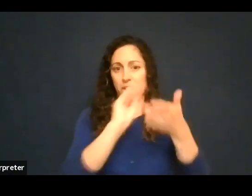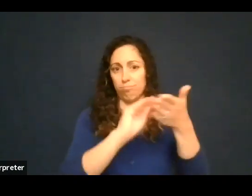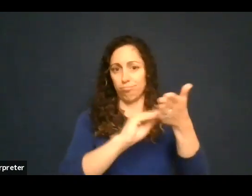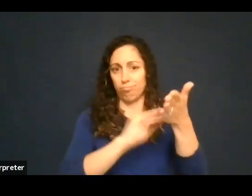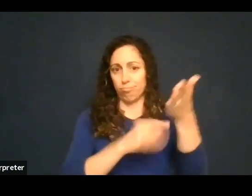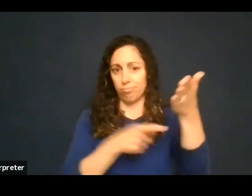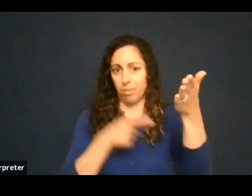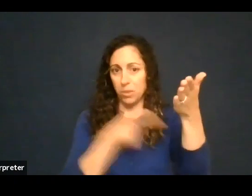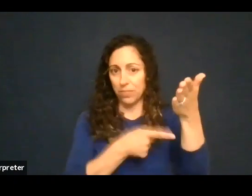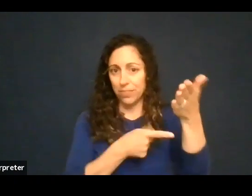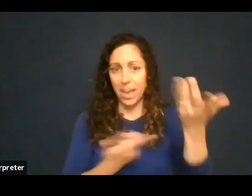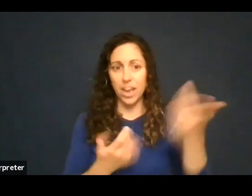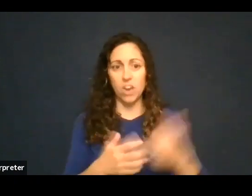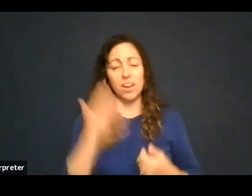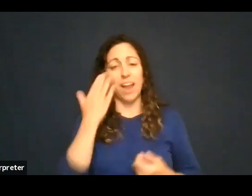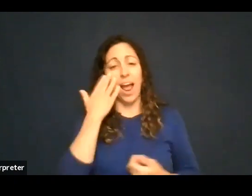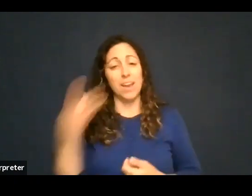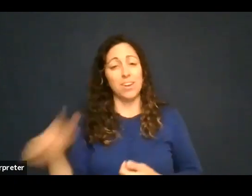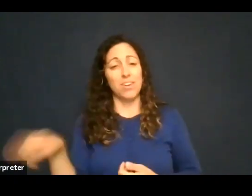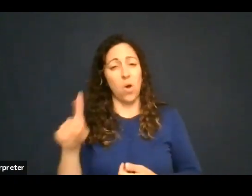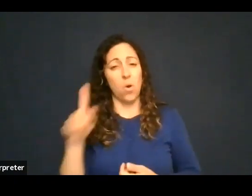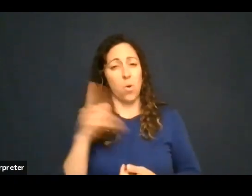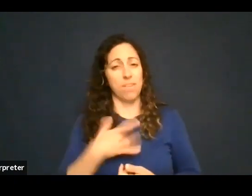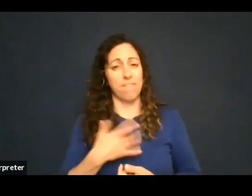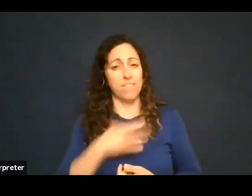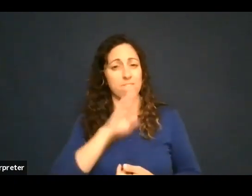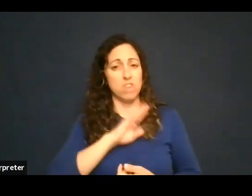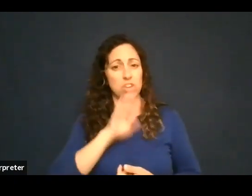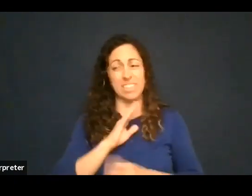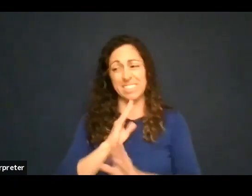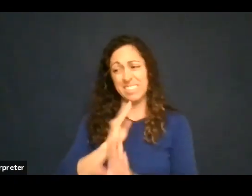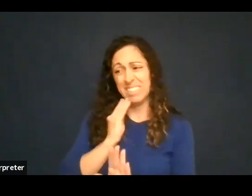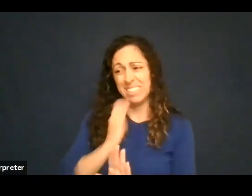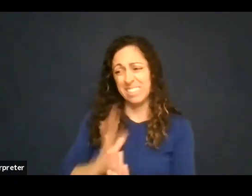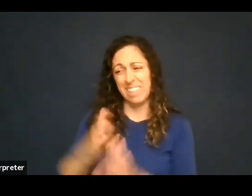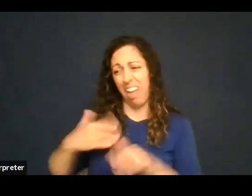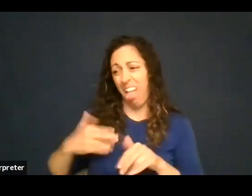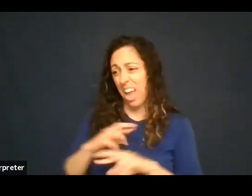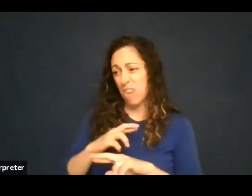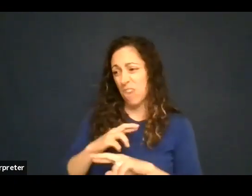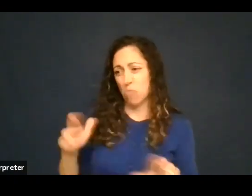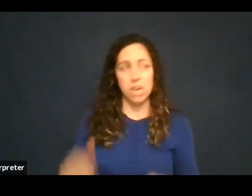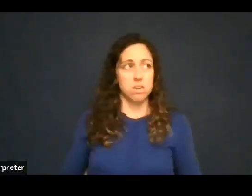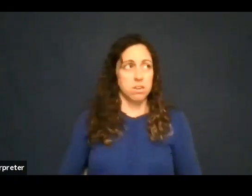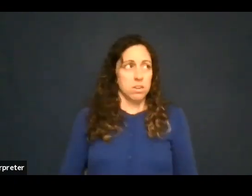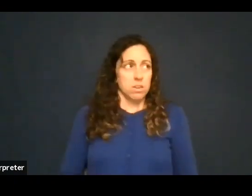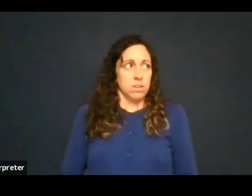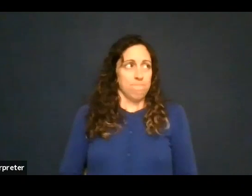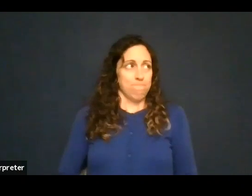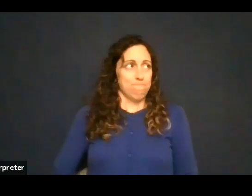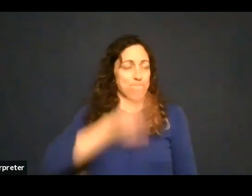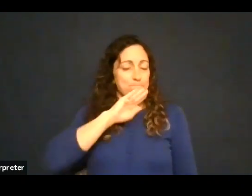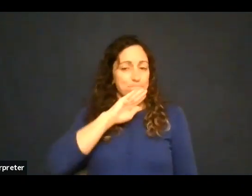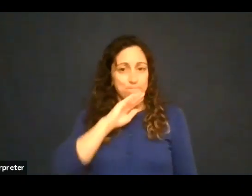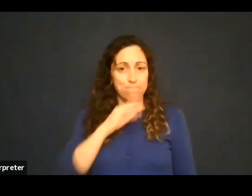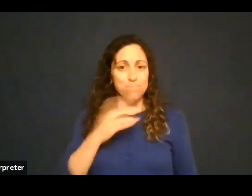to hear that we're not ready yet. I don't know which therapies are more likely to be ready sooner.